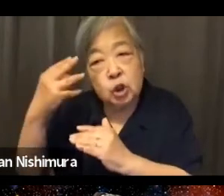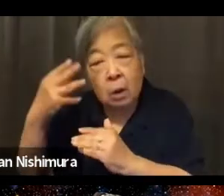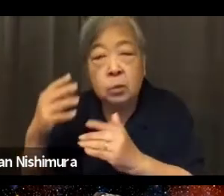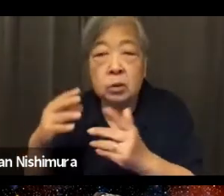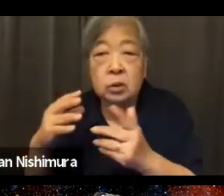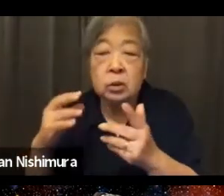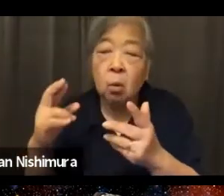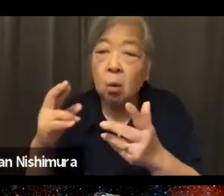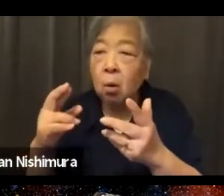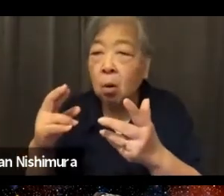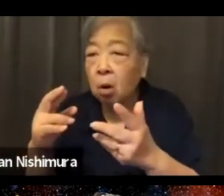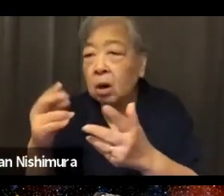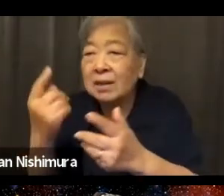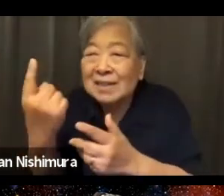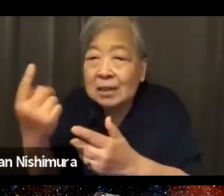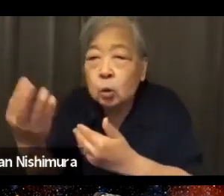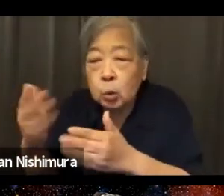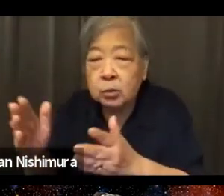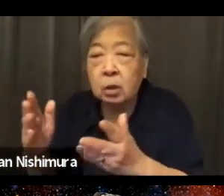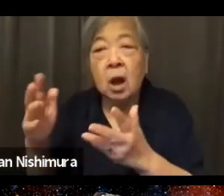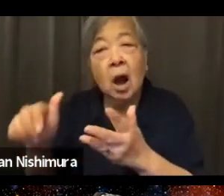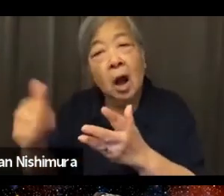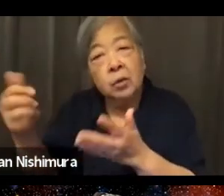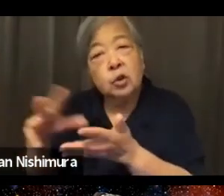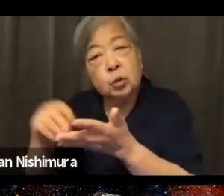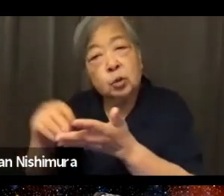to other students, and then our international students are scrambling at the last minute